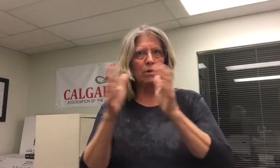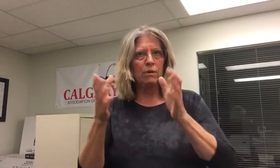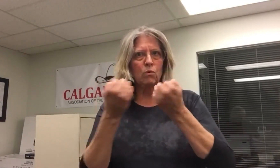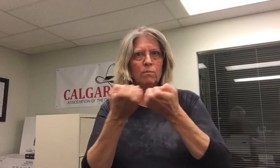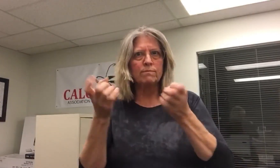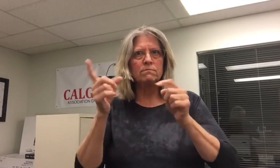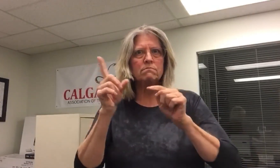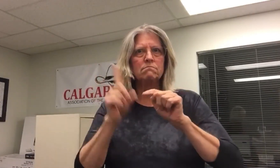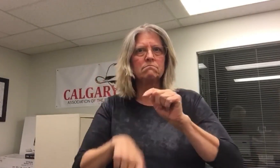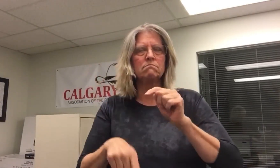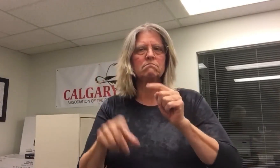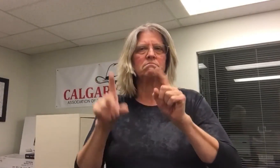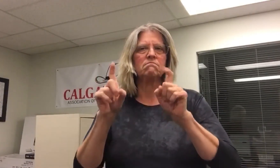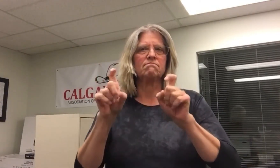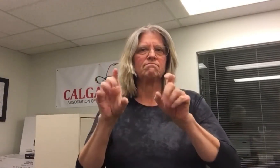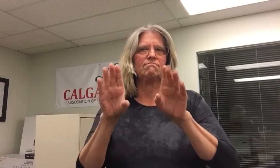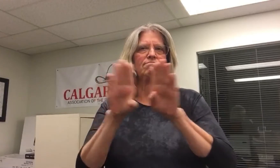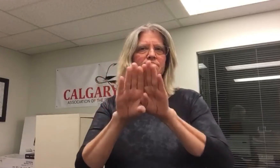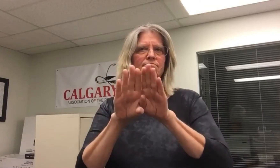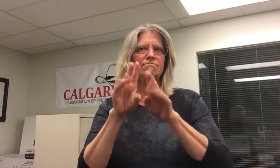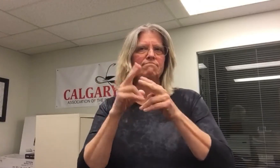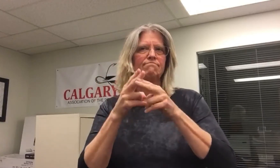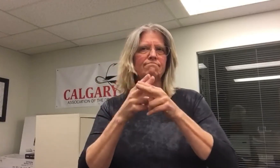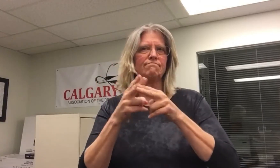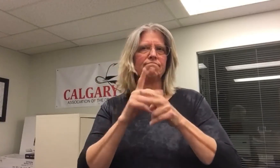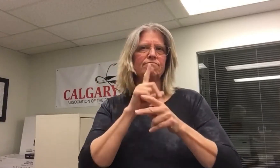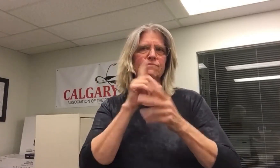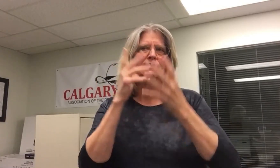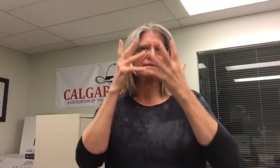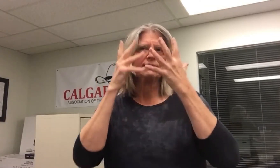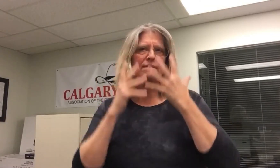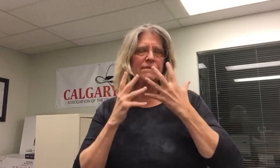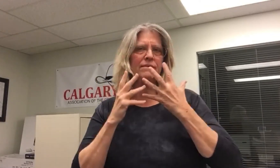so we had to close temporarily. It was sad.